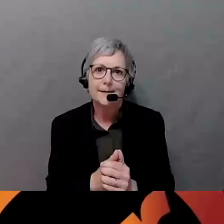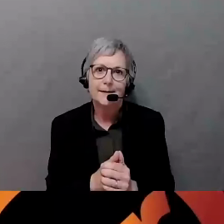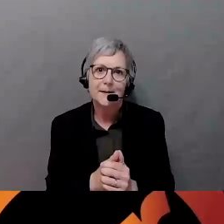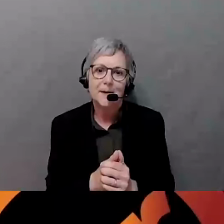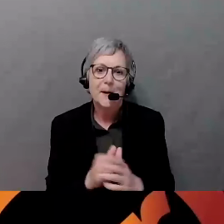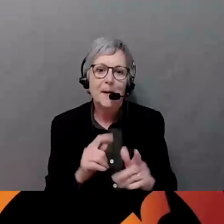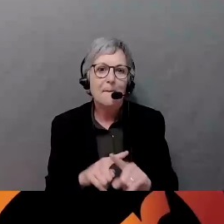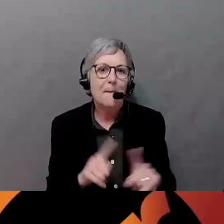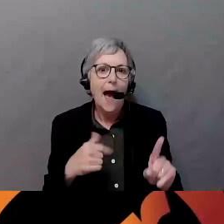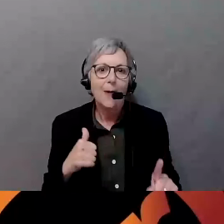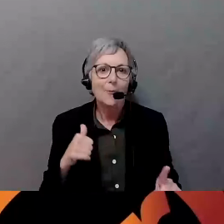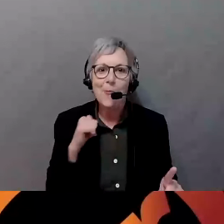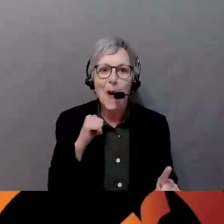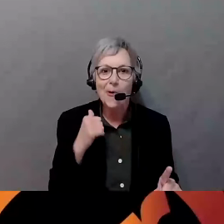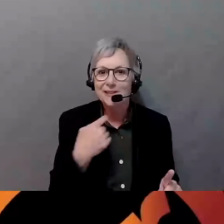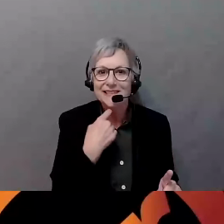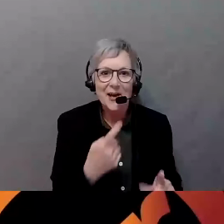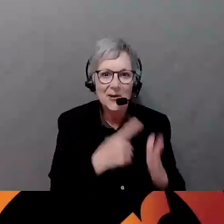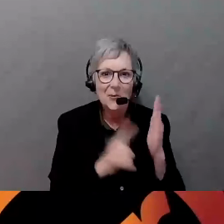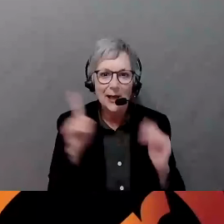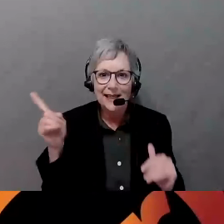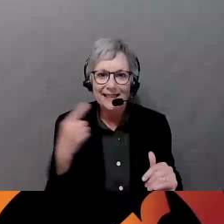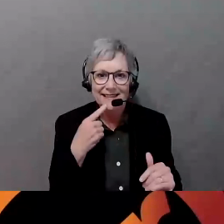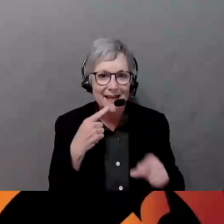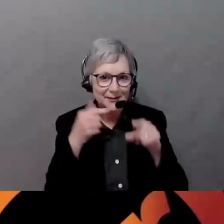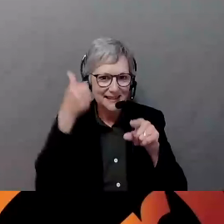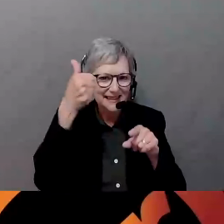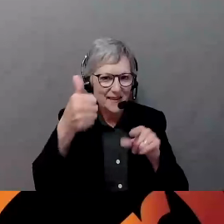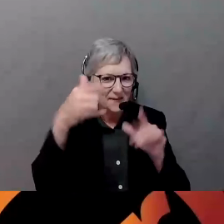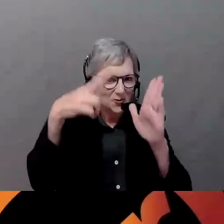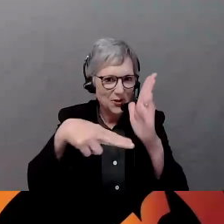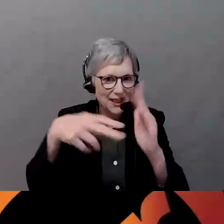HAVE TO GO TO THE ARTICLE AND READ HIS RESPONSE TO THAT.